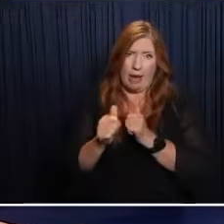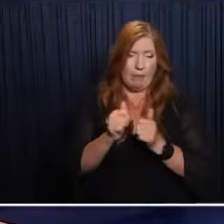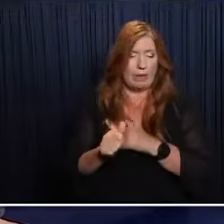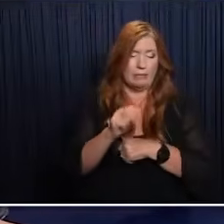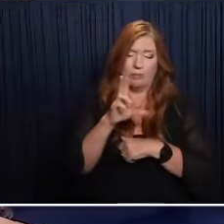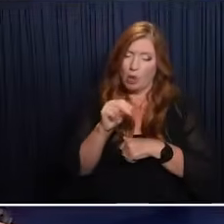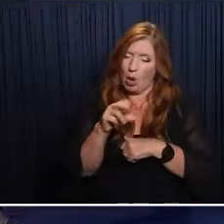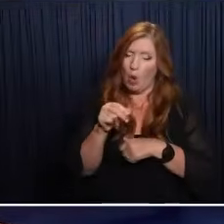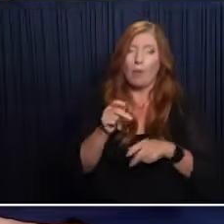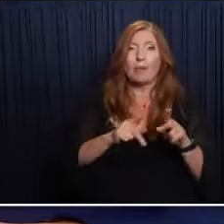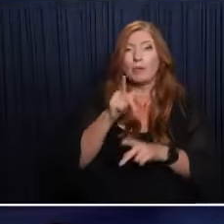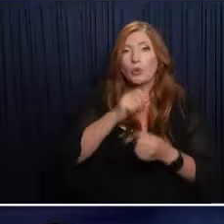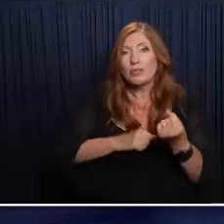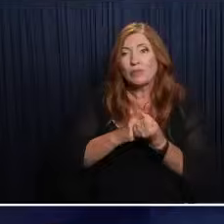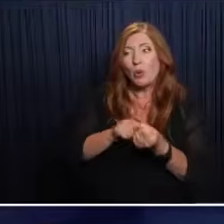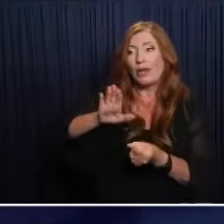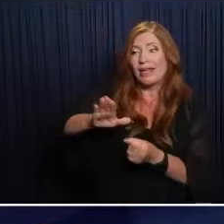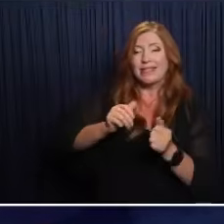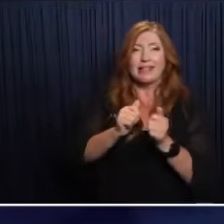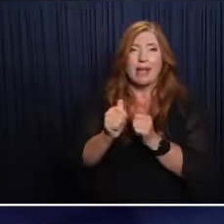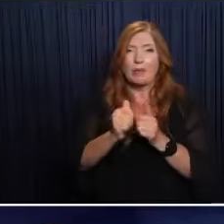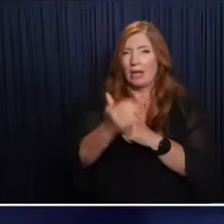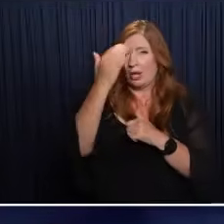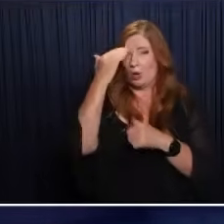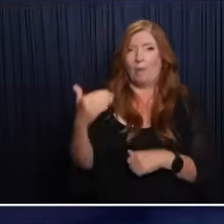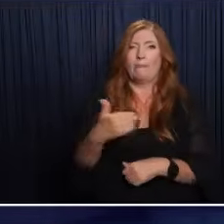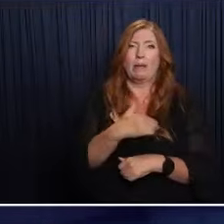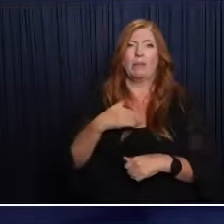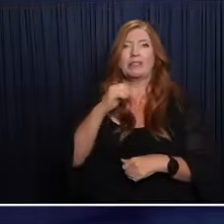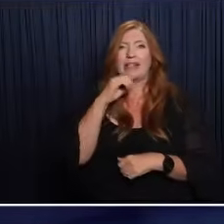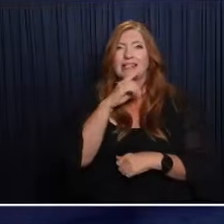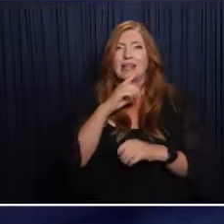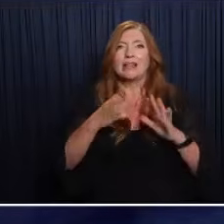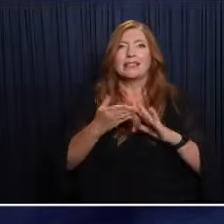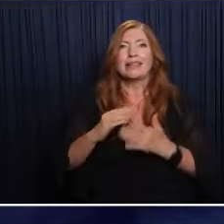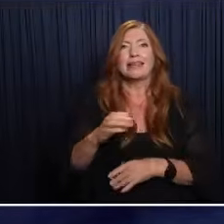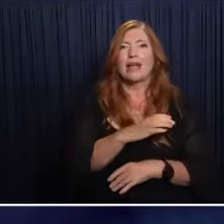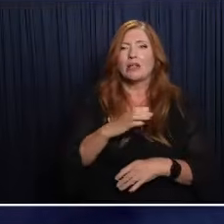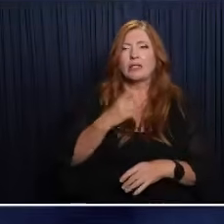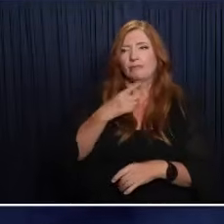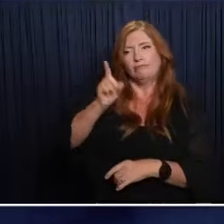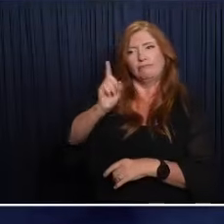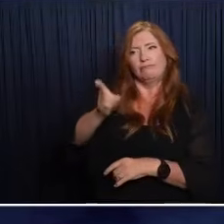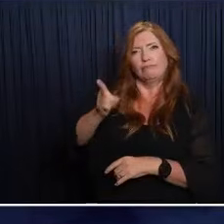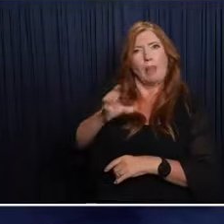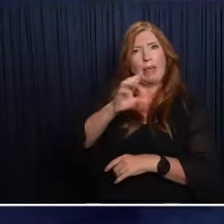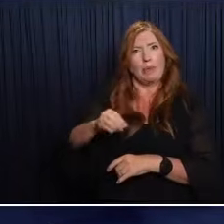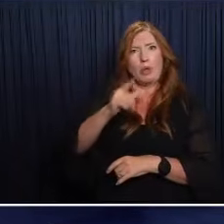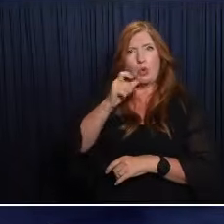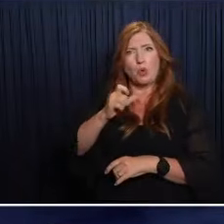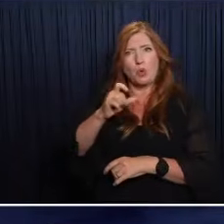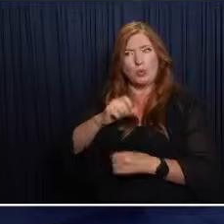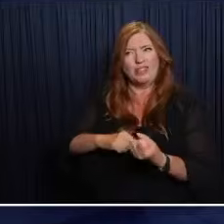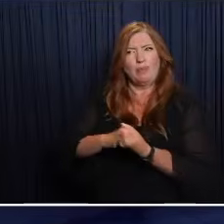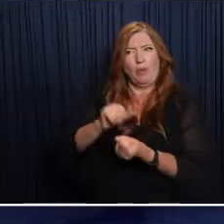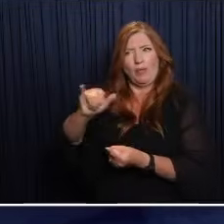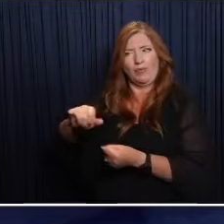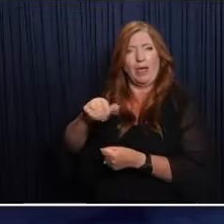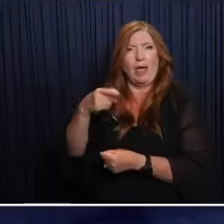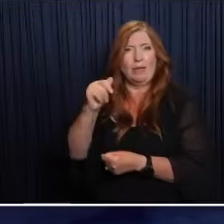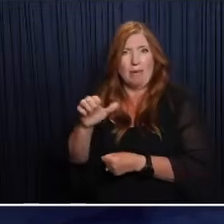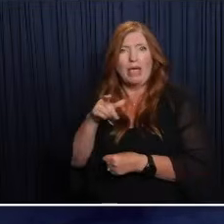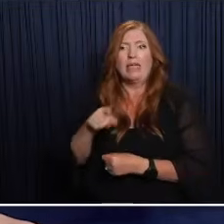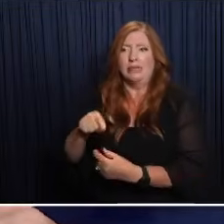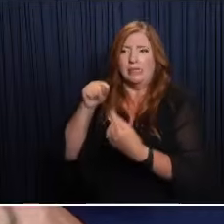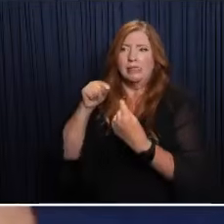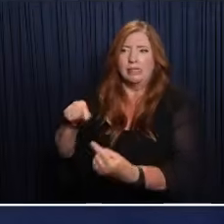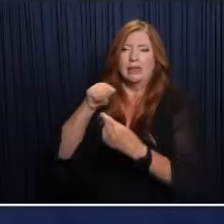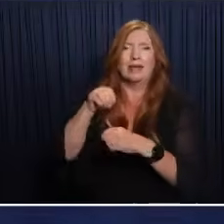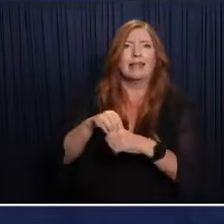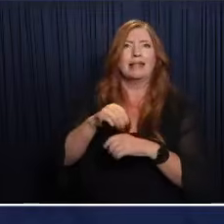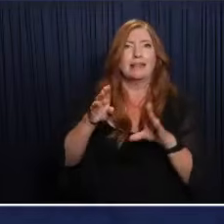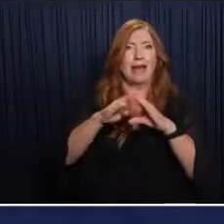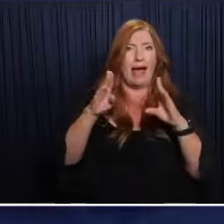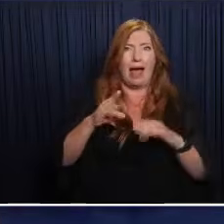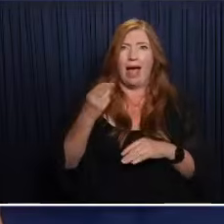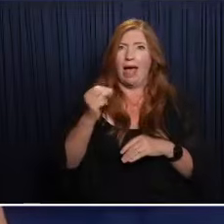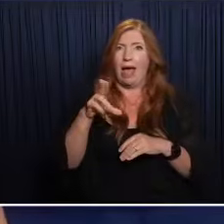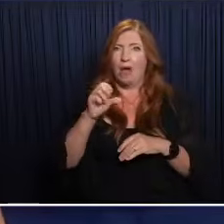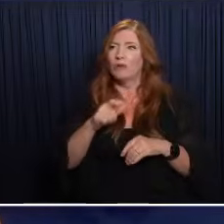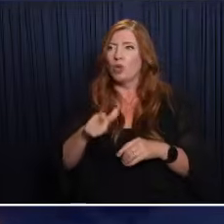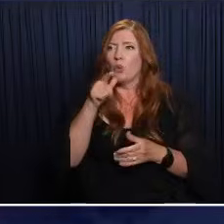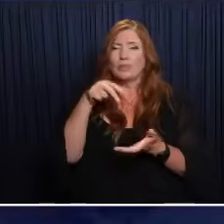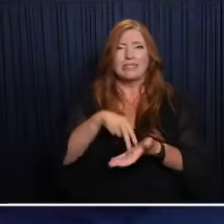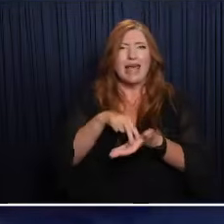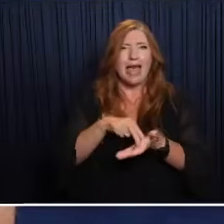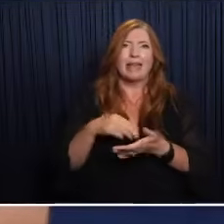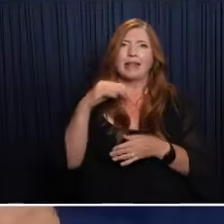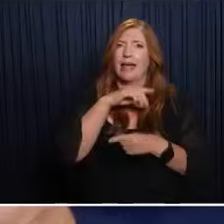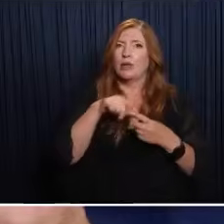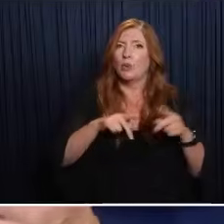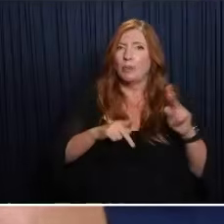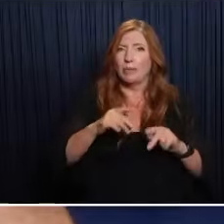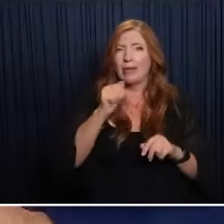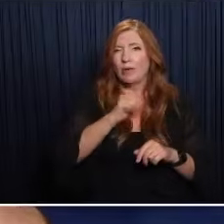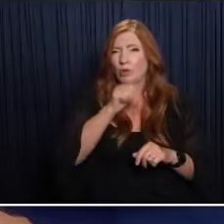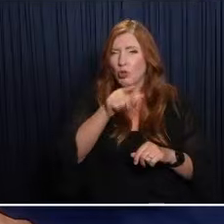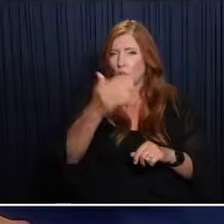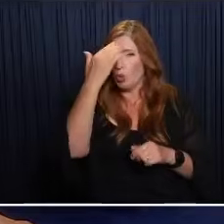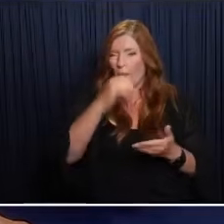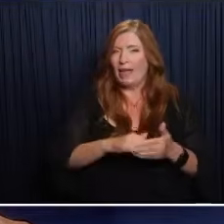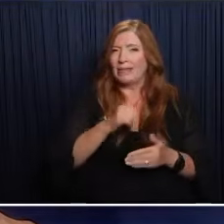IT IS DISEI -- SIS INGENERA